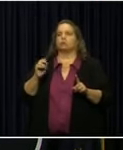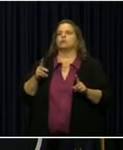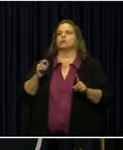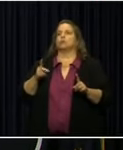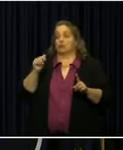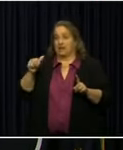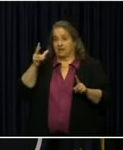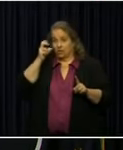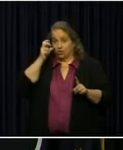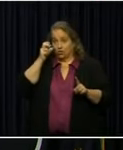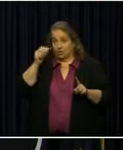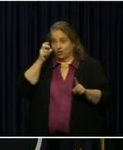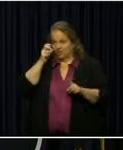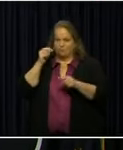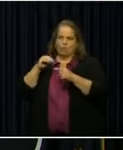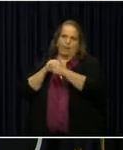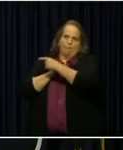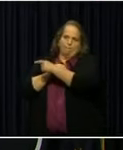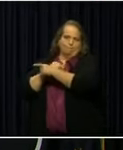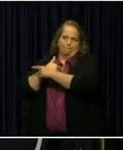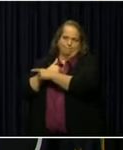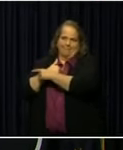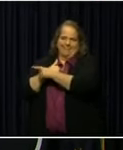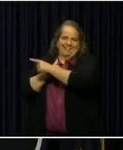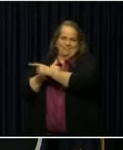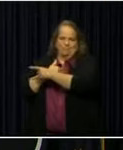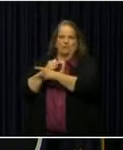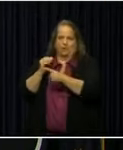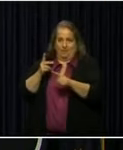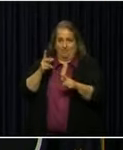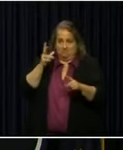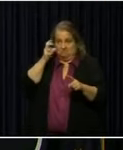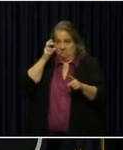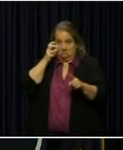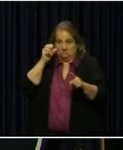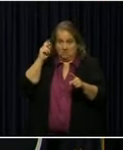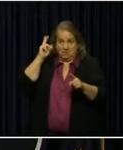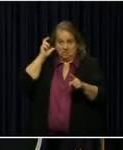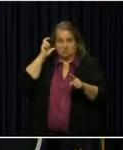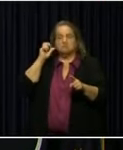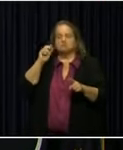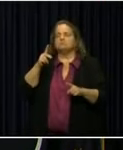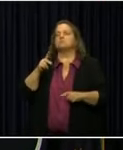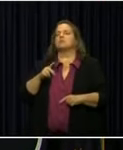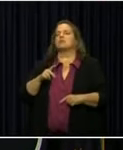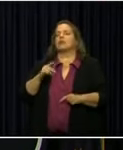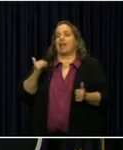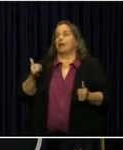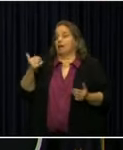HAVE TO DO. TOW PUT THIS IN CONTEXT, IF WE